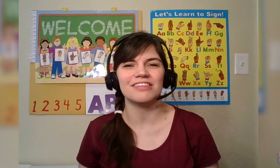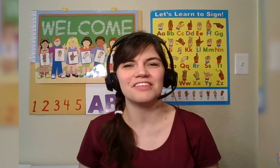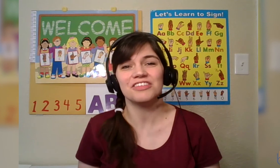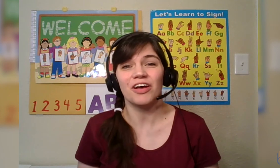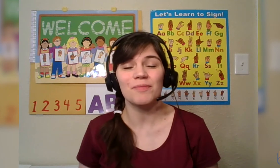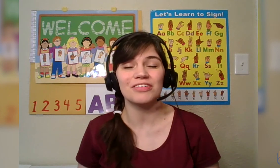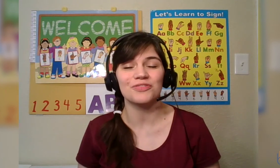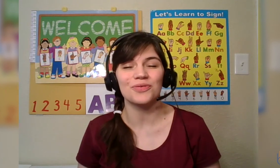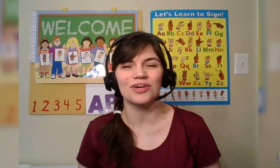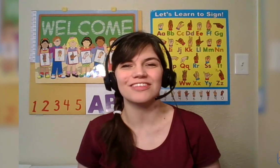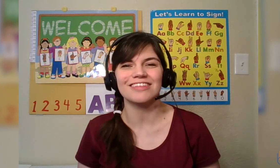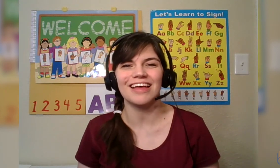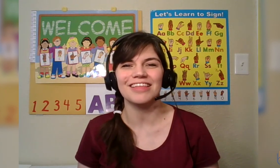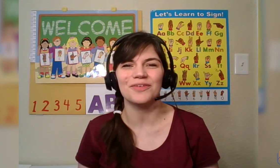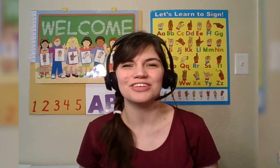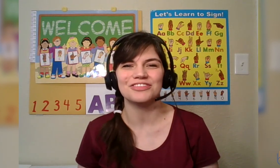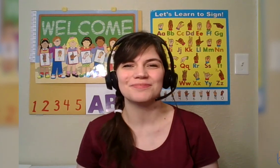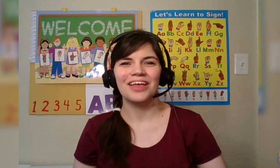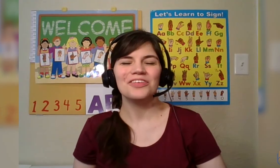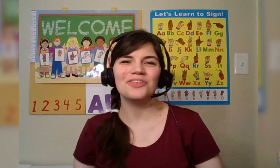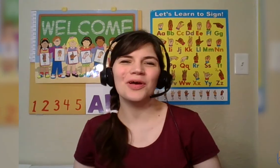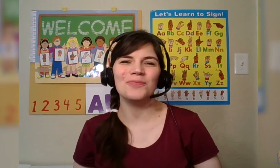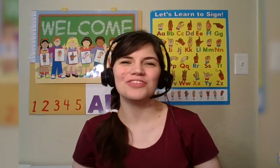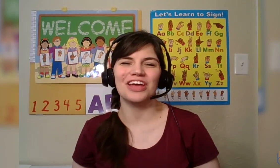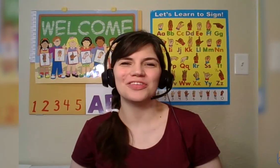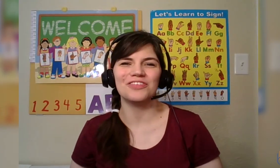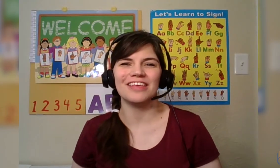places and talk about different words in sign language. So I hope you'll check those things